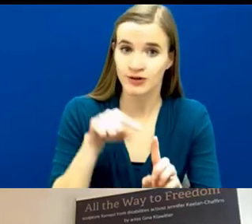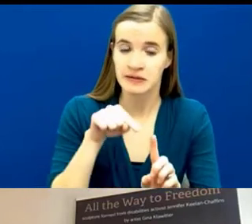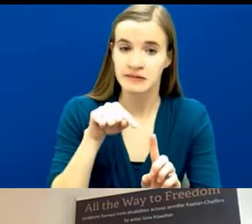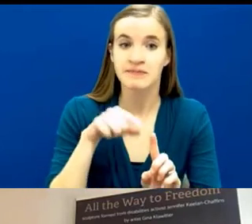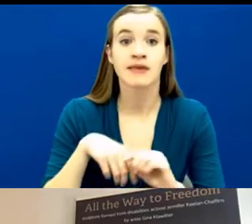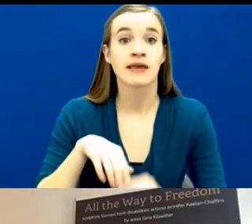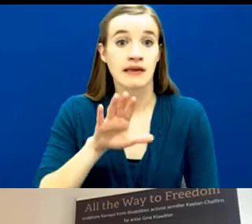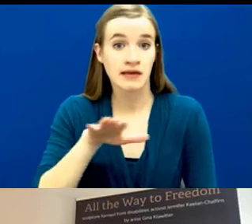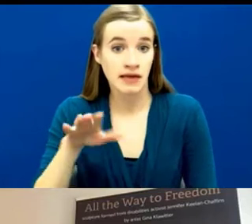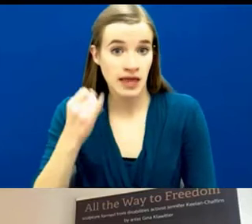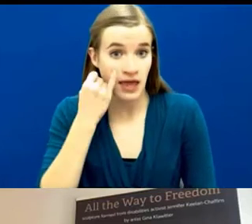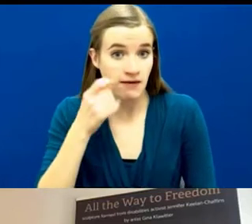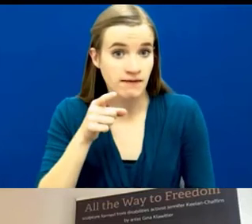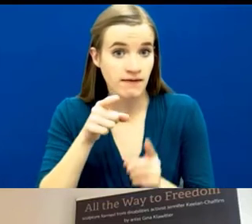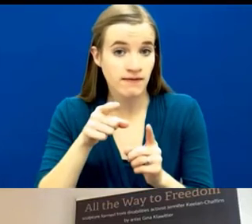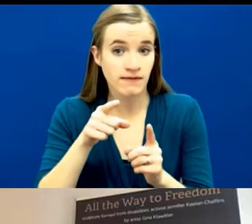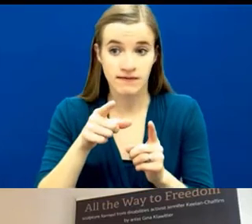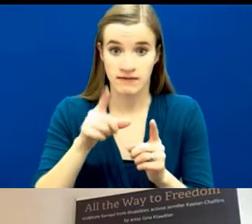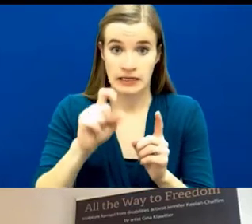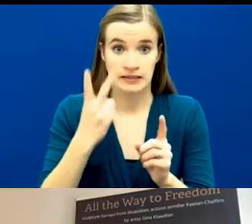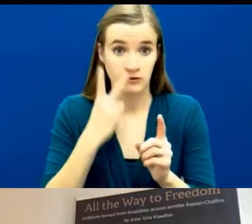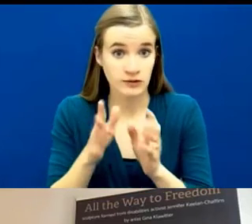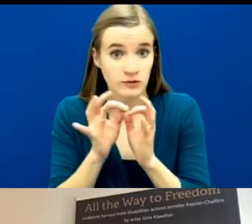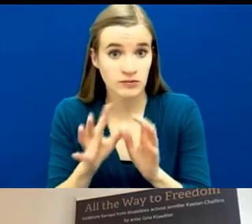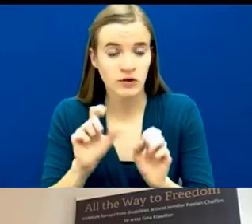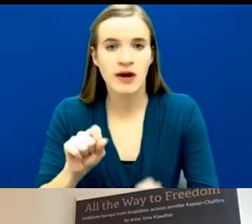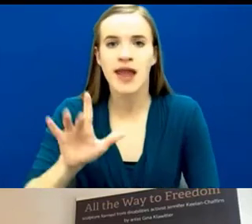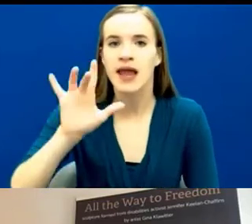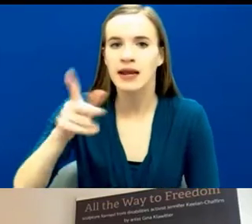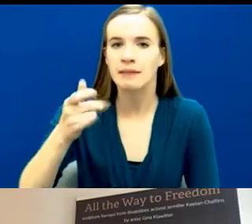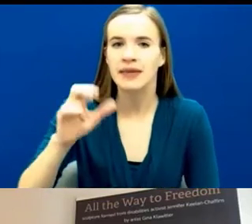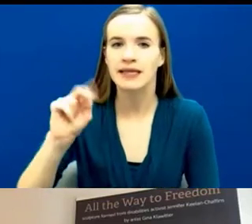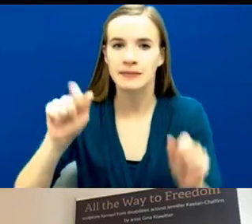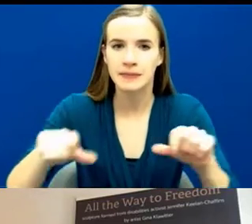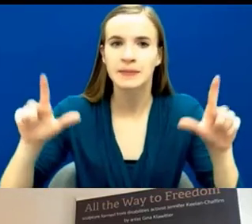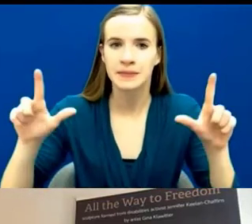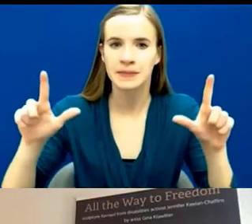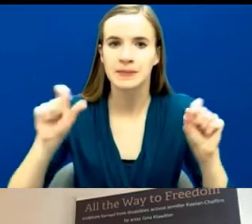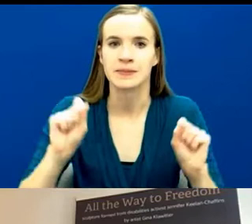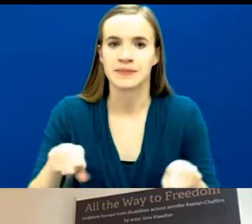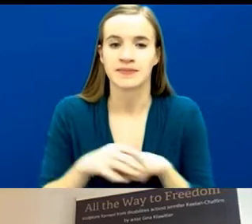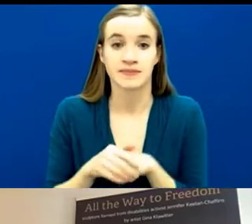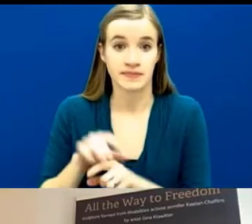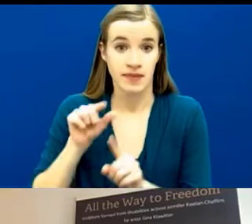please feel free to pin her screen for continuous viewing. This can be done by